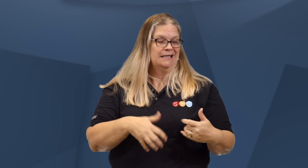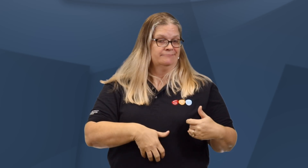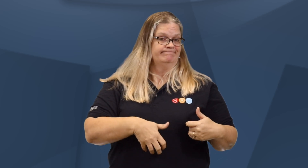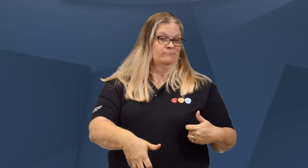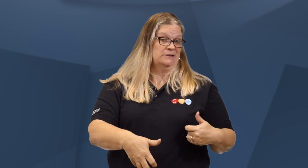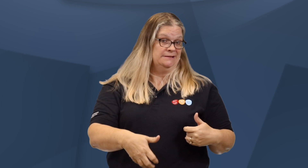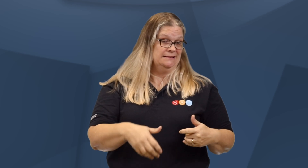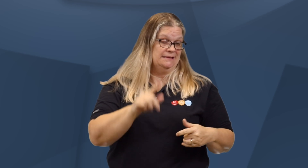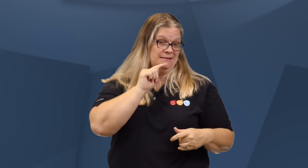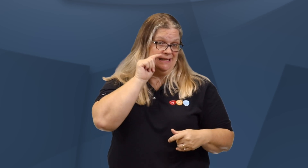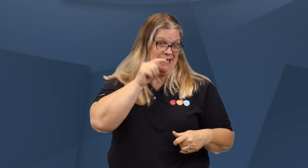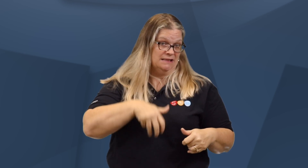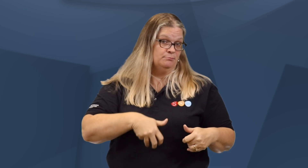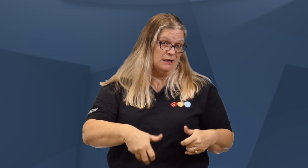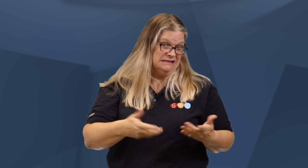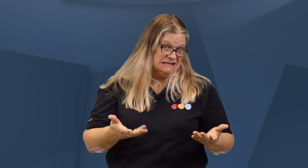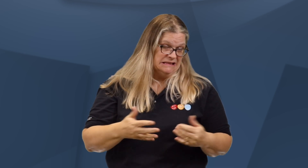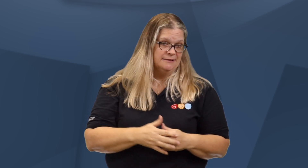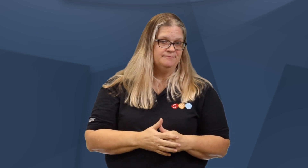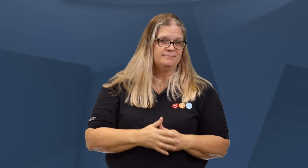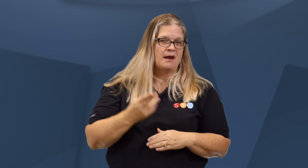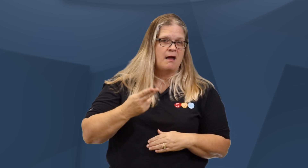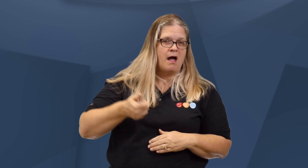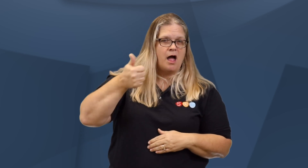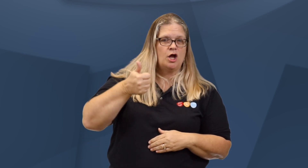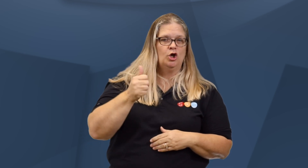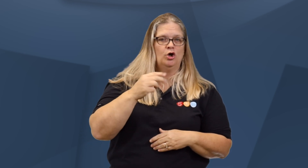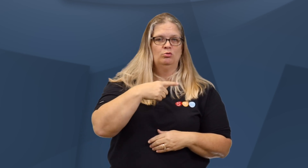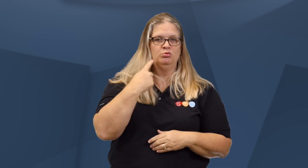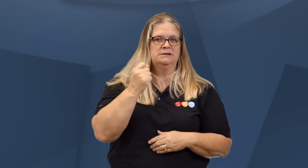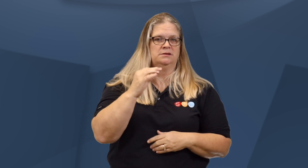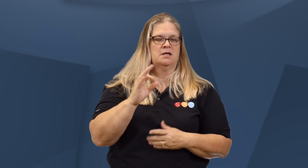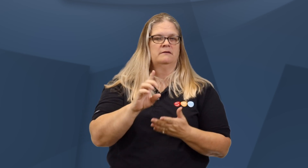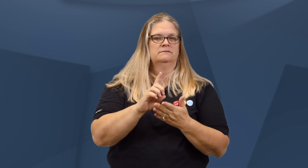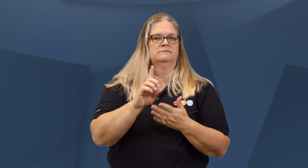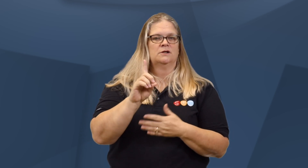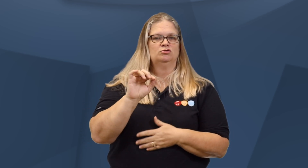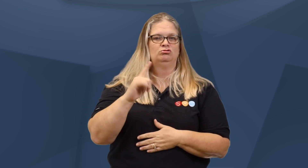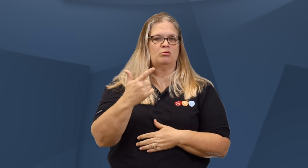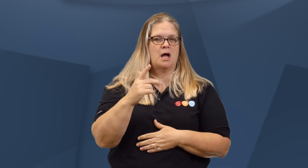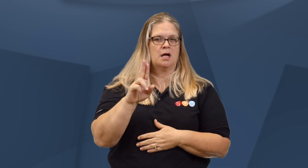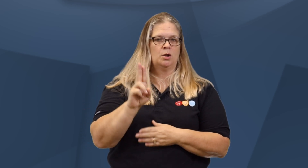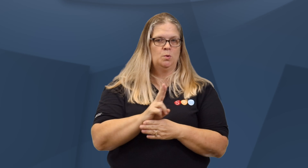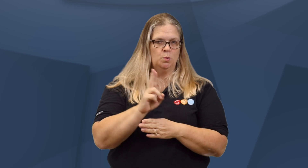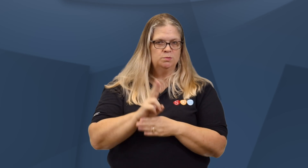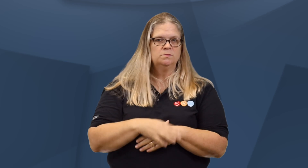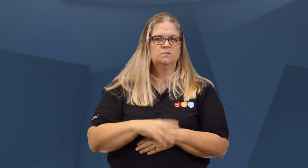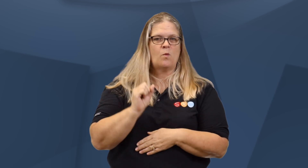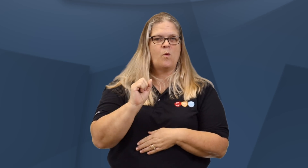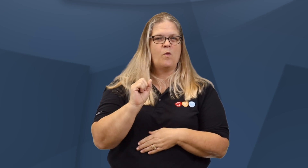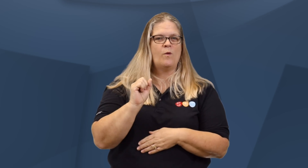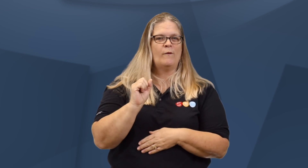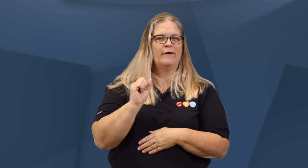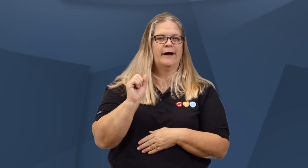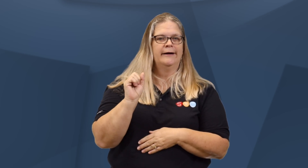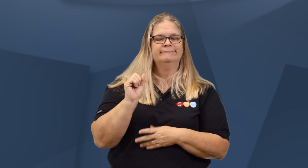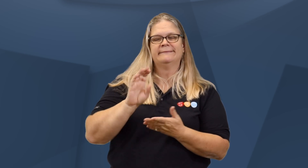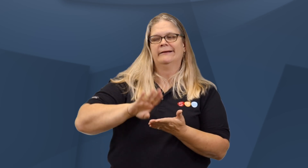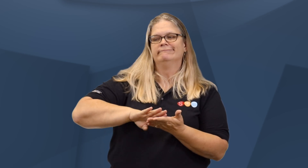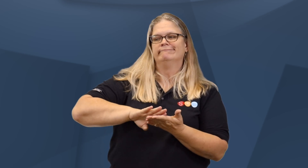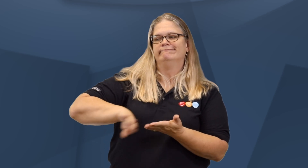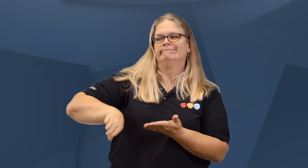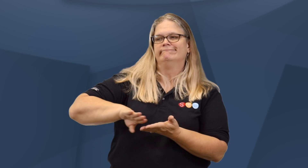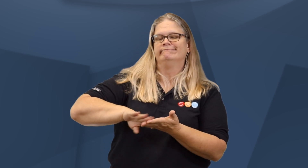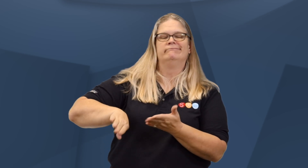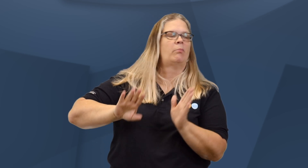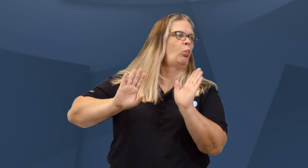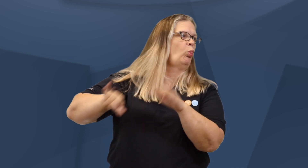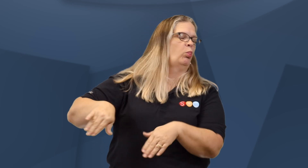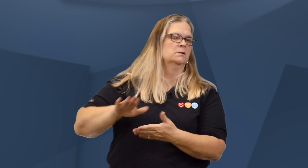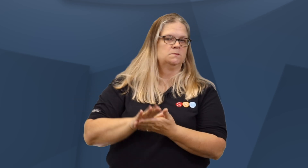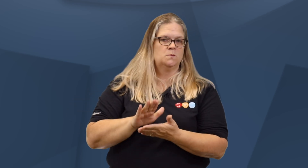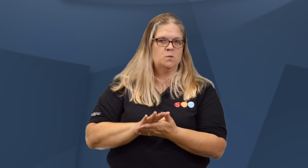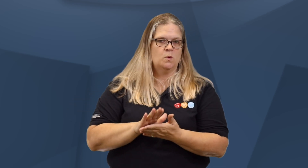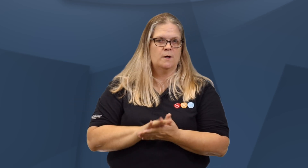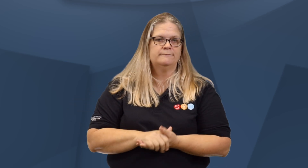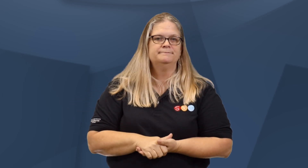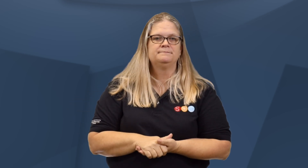of teenage pregnancy, a higher risk of drug use or delinquency problems,